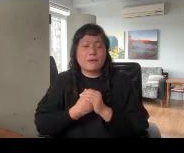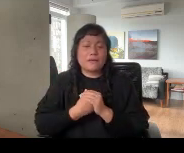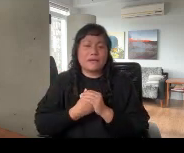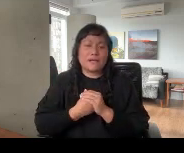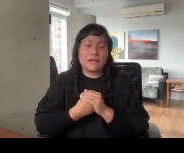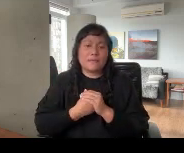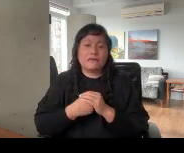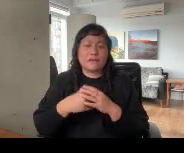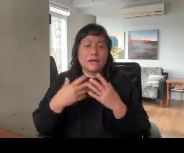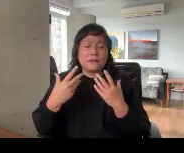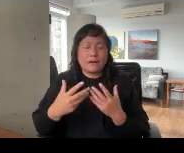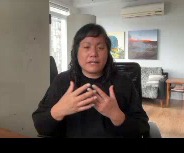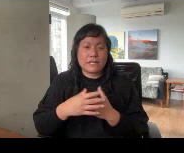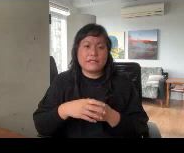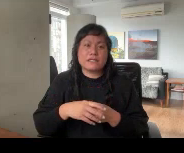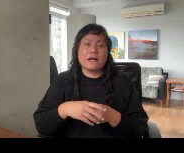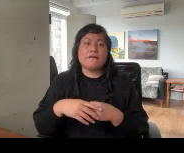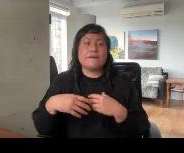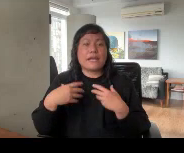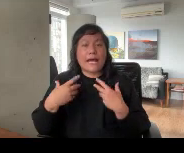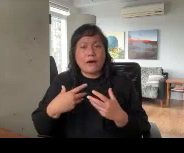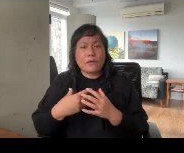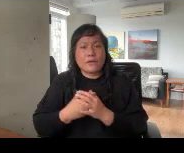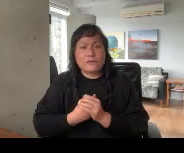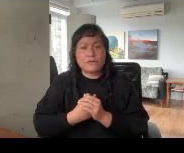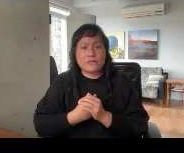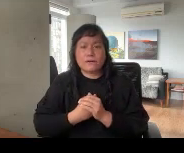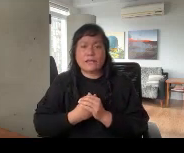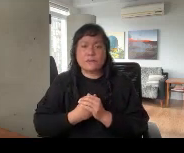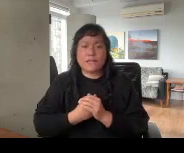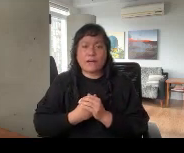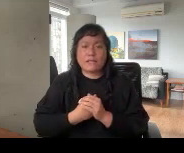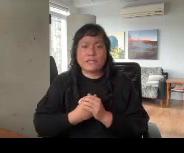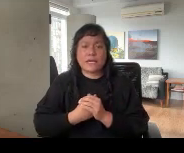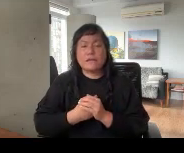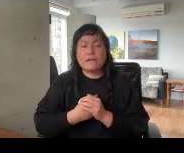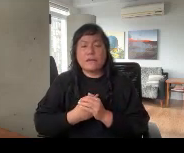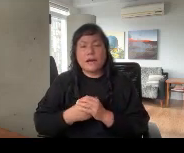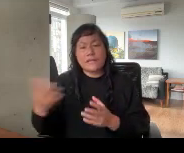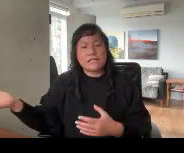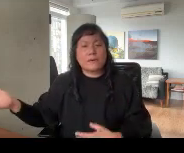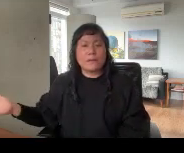but I'm more thinking about the content itself and how users interact with that content and that's